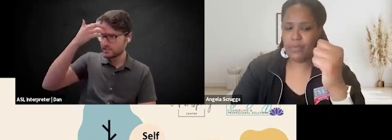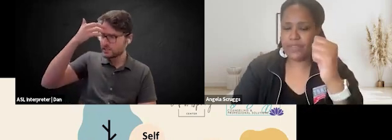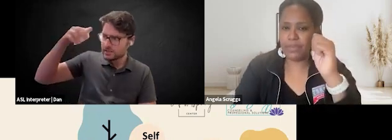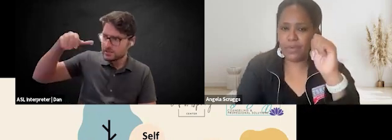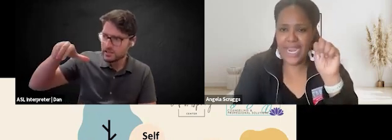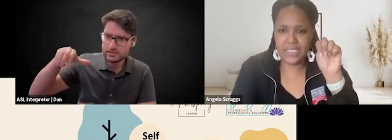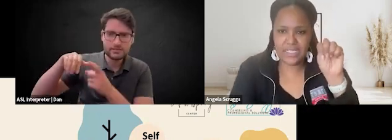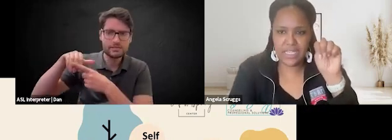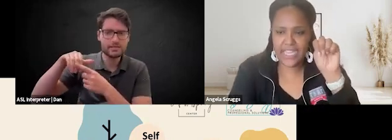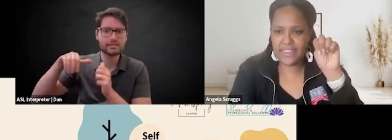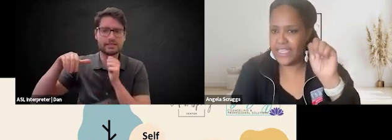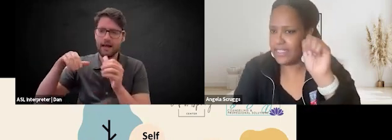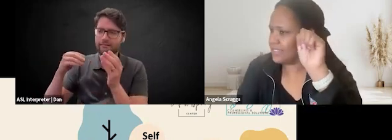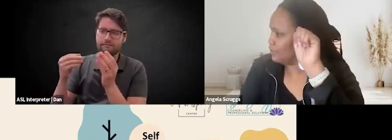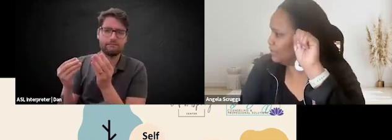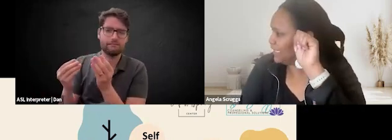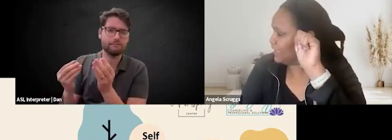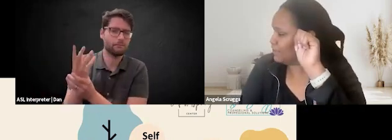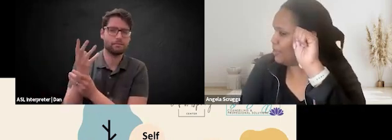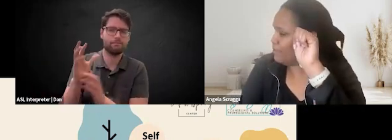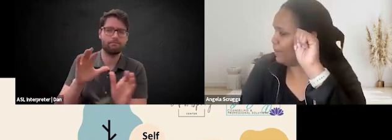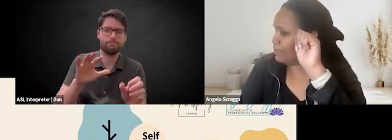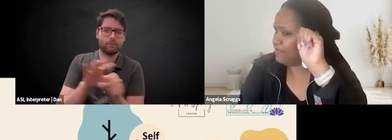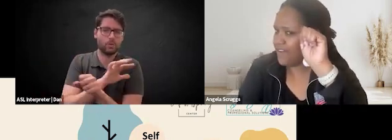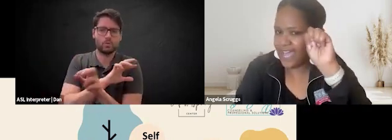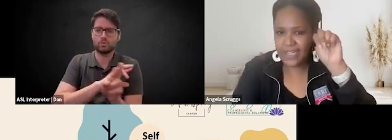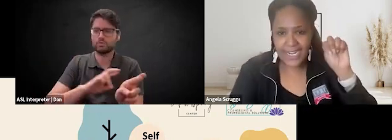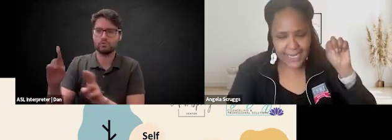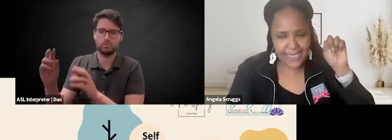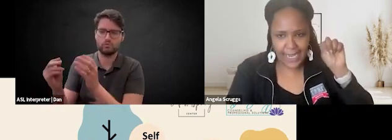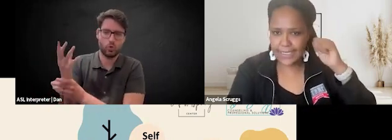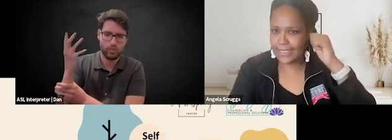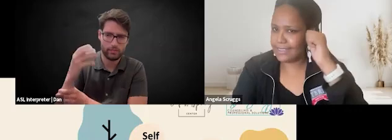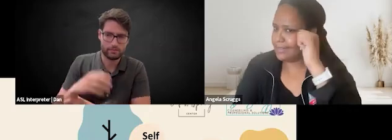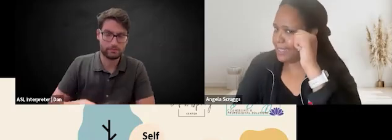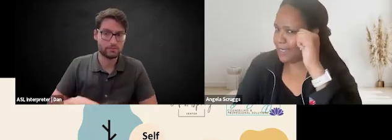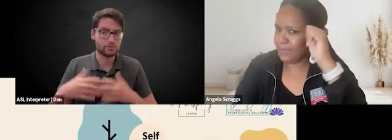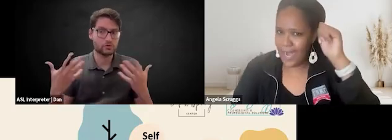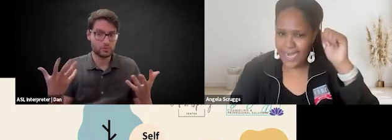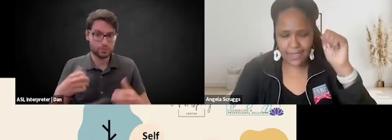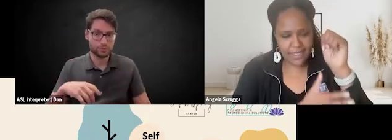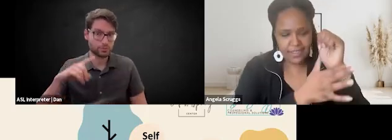And when the brain looks like this, if you look at the pro-- my profile, it kinda does look like a brain.